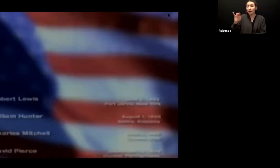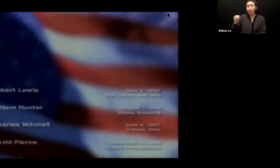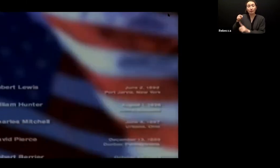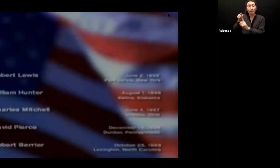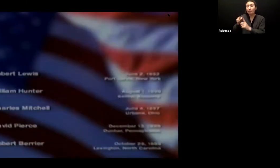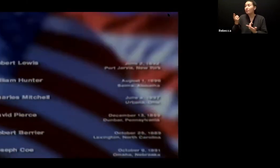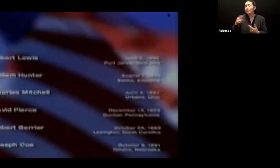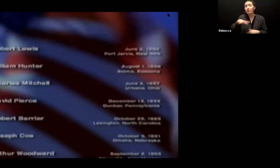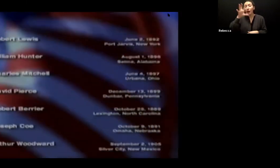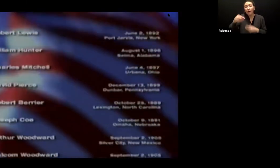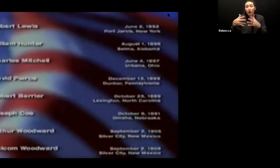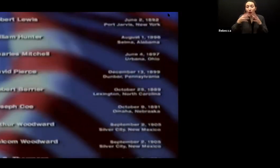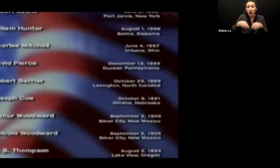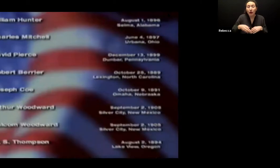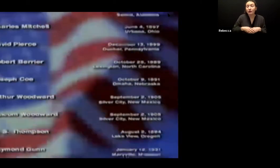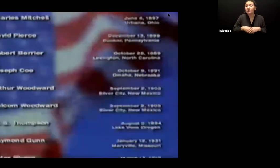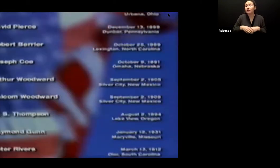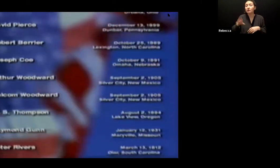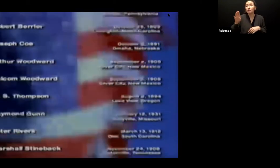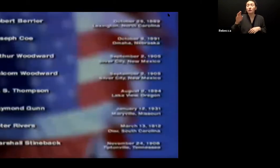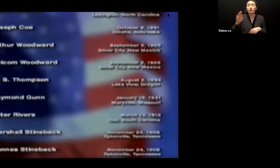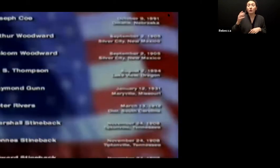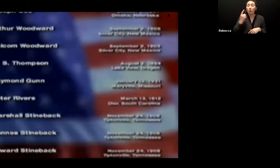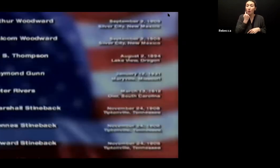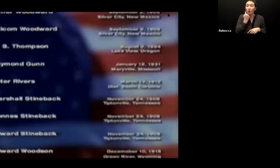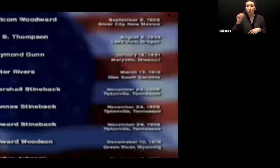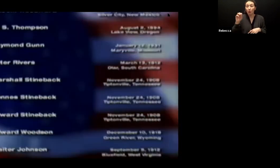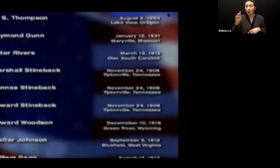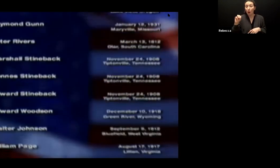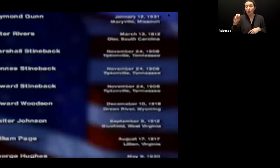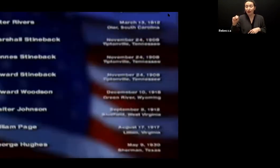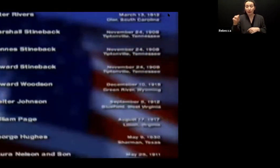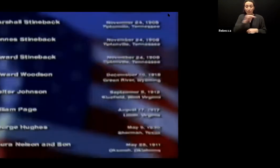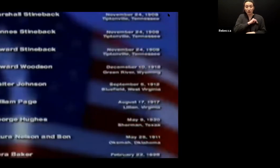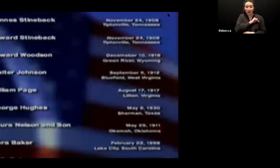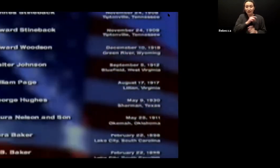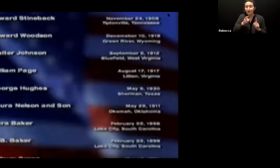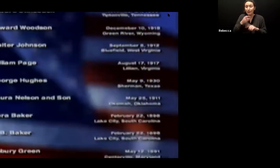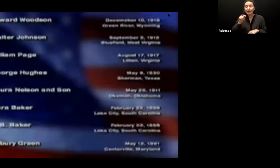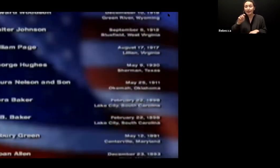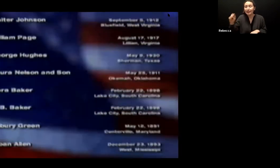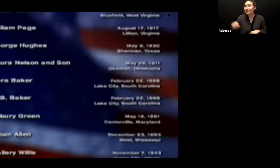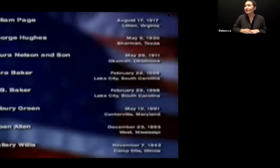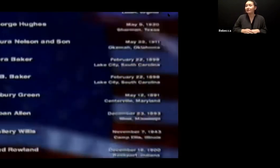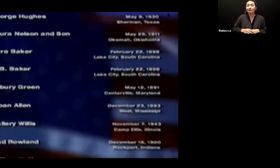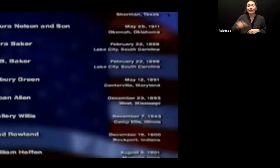disease. And blood on the roots